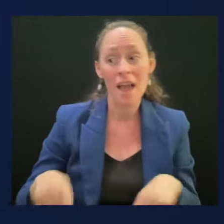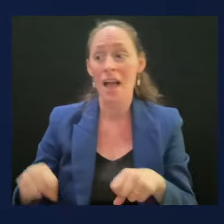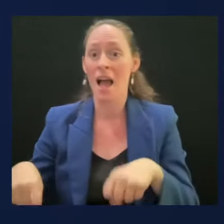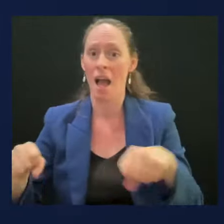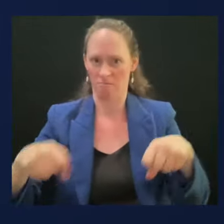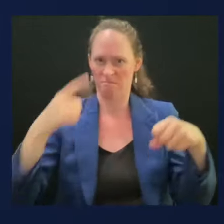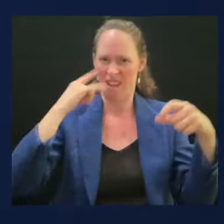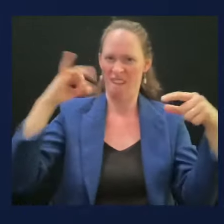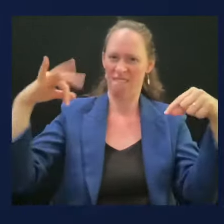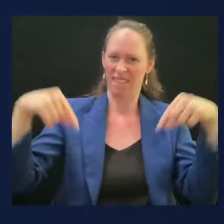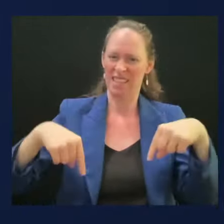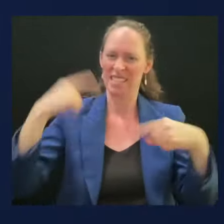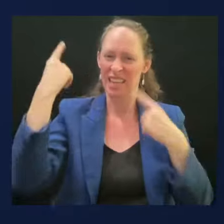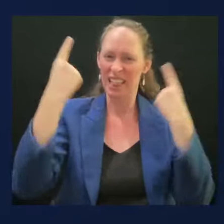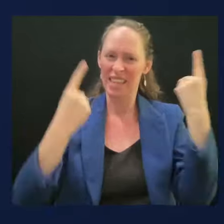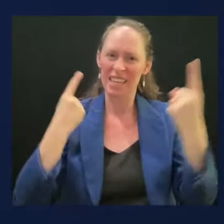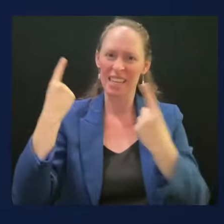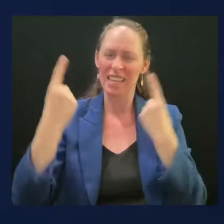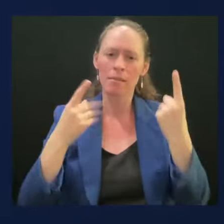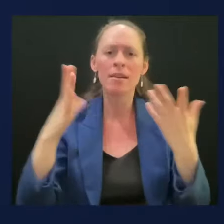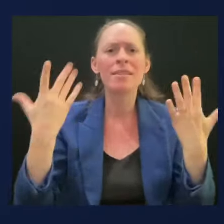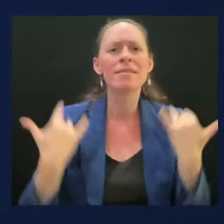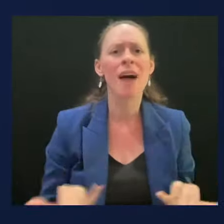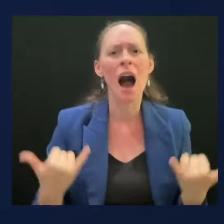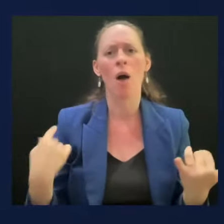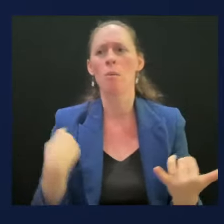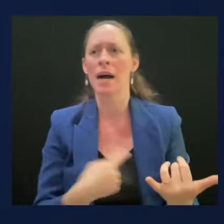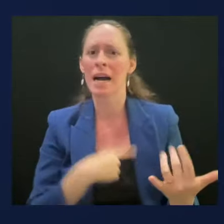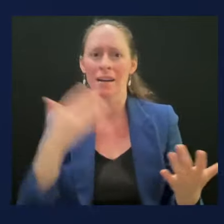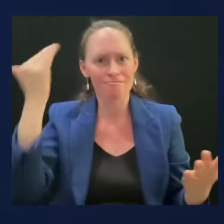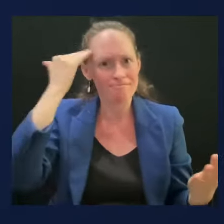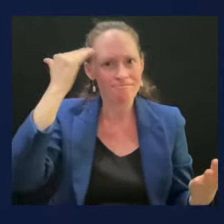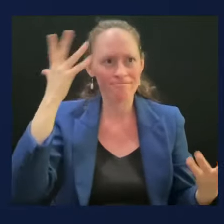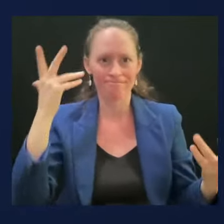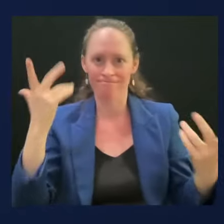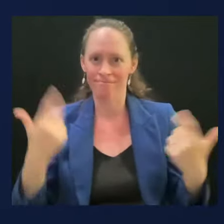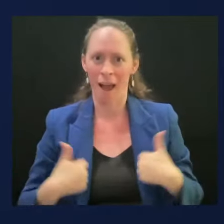through the centuries. It's why we've always emerged from every challenge